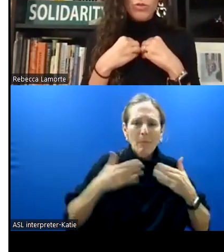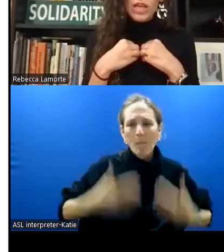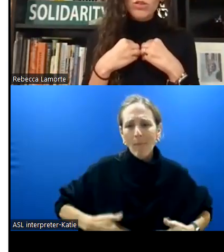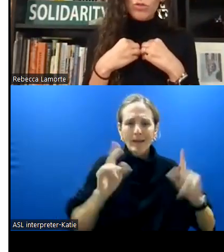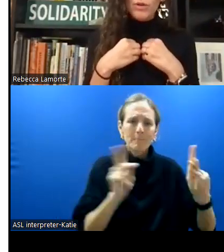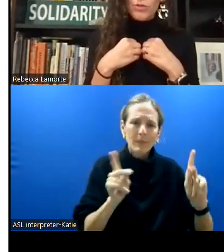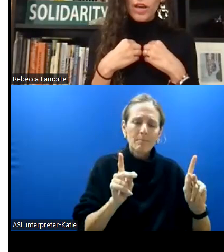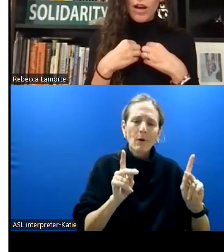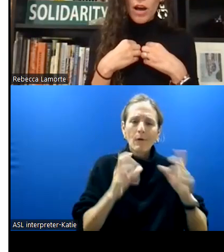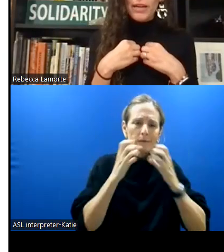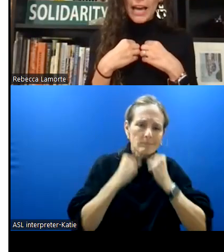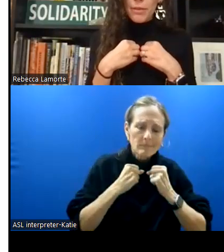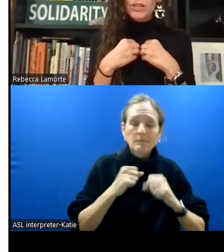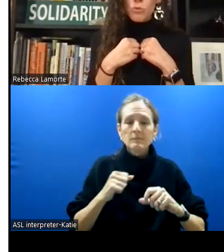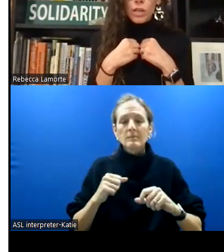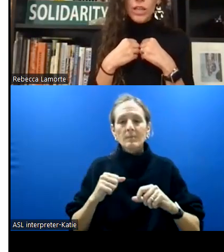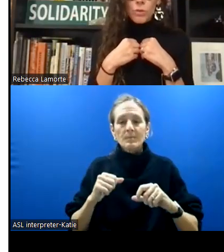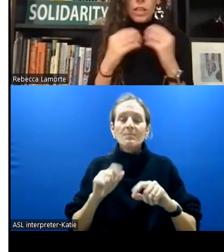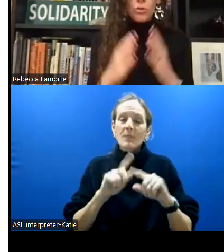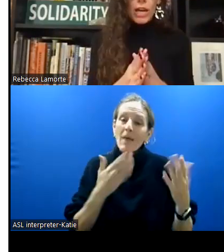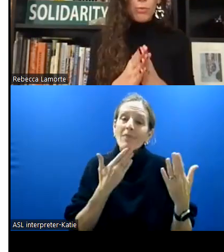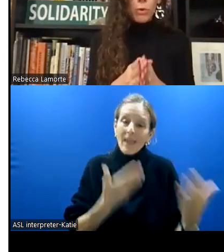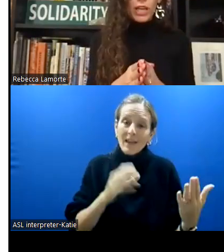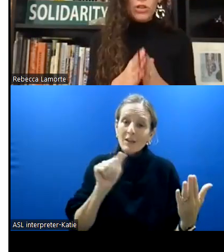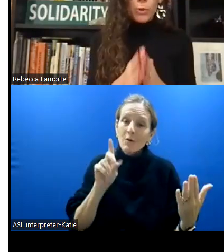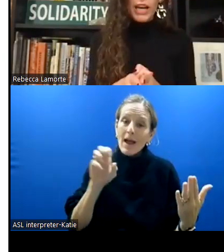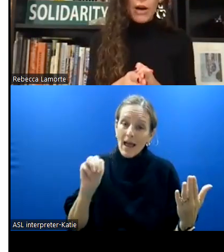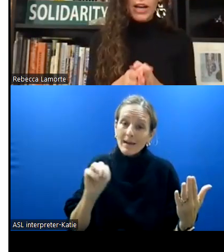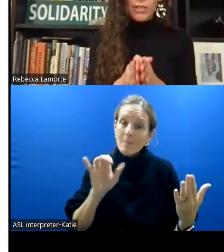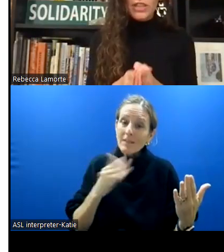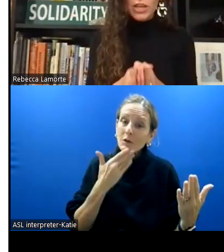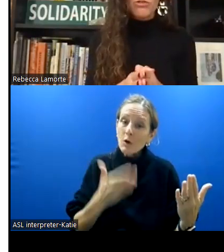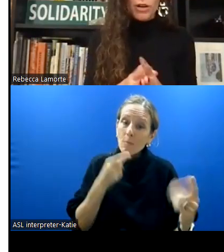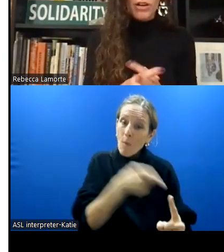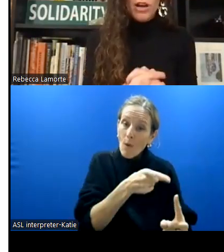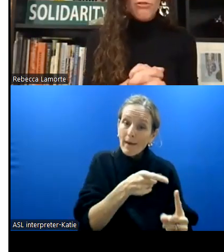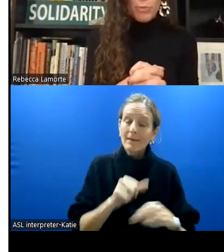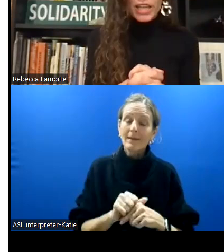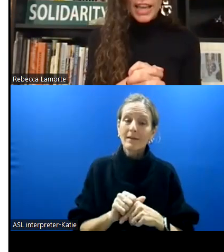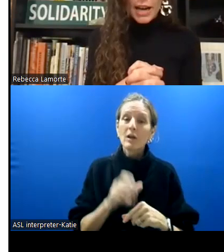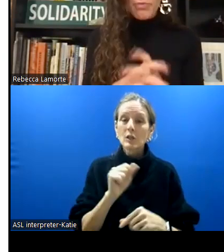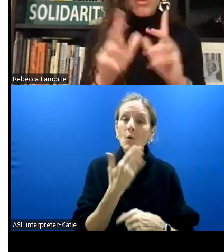So thank you so much for that comment, Adam. That is a really, really great point to point out, and I thank you for bringing that up.